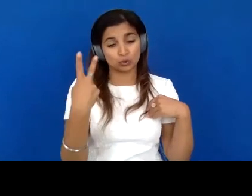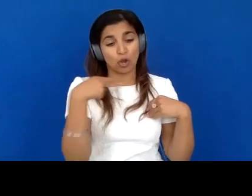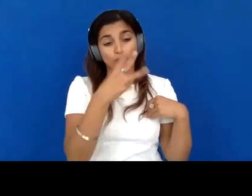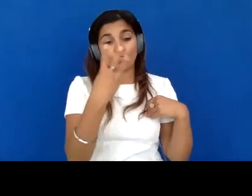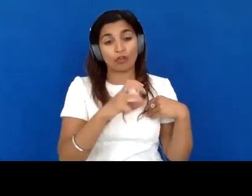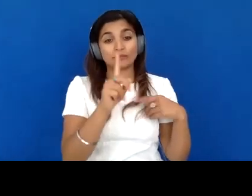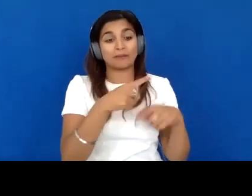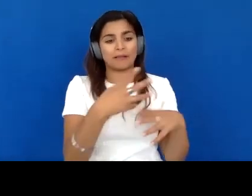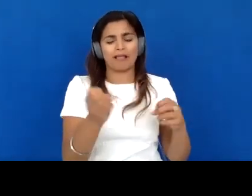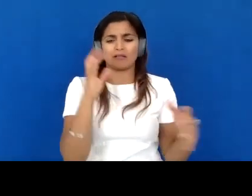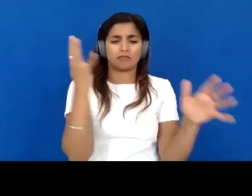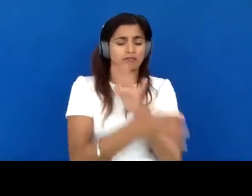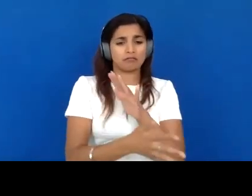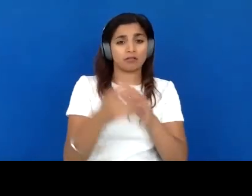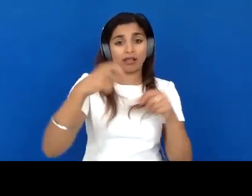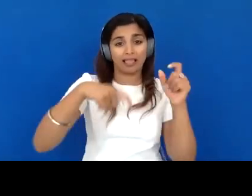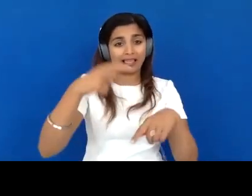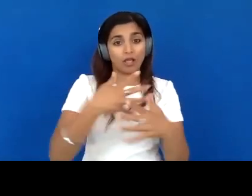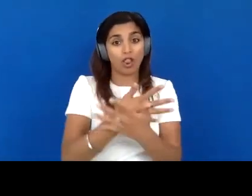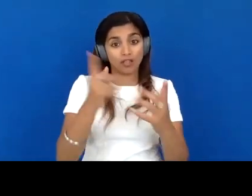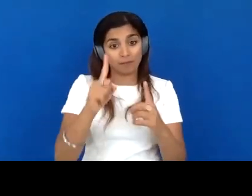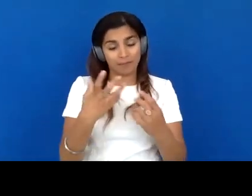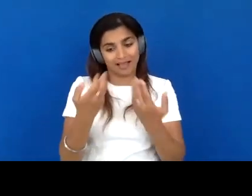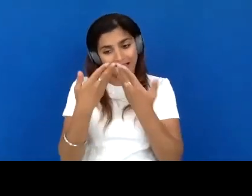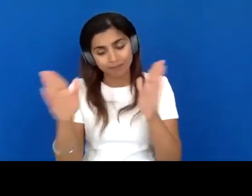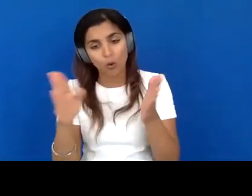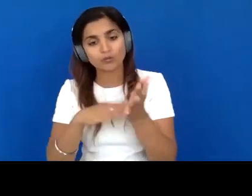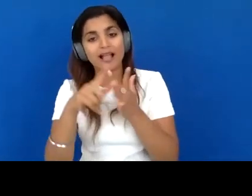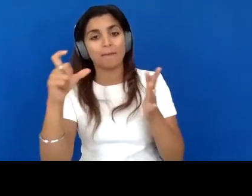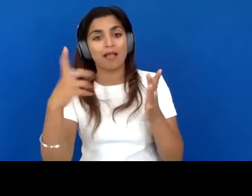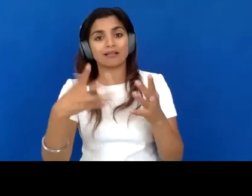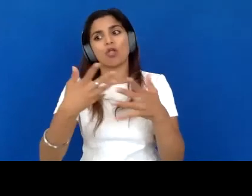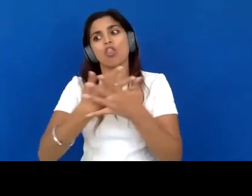see in other toxic substances for much longer than one December night in the